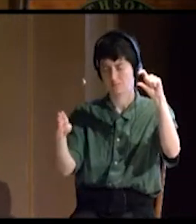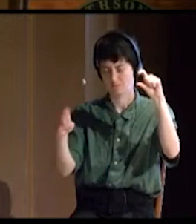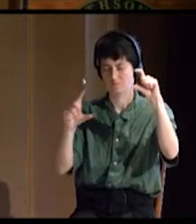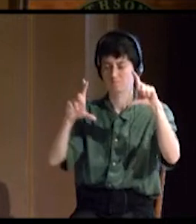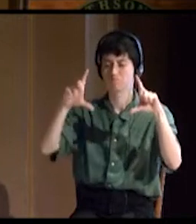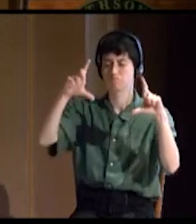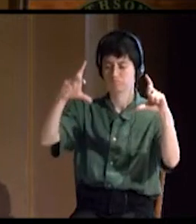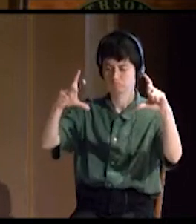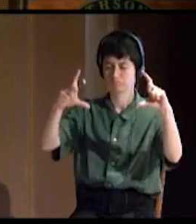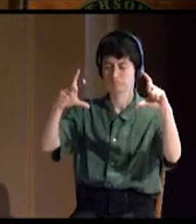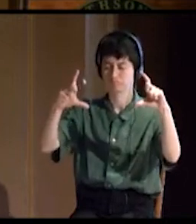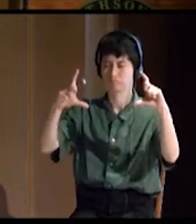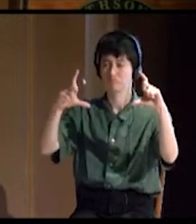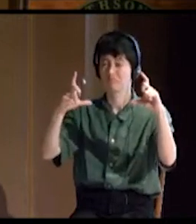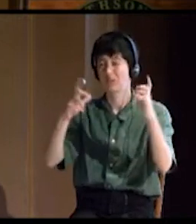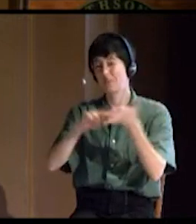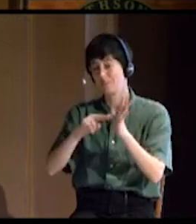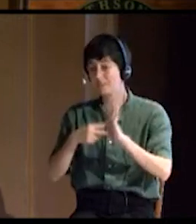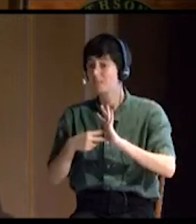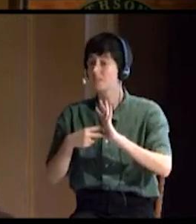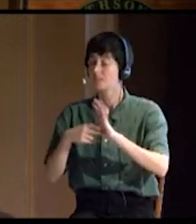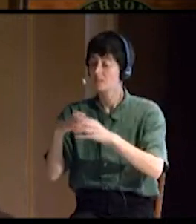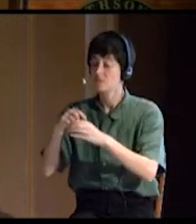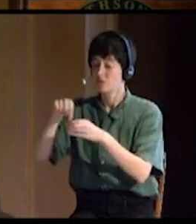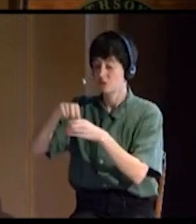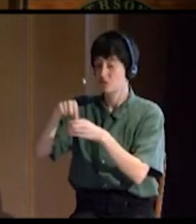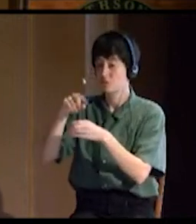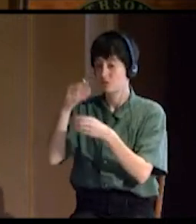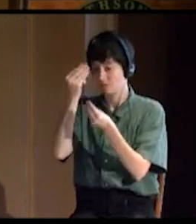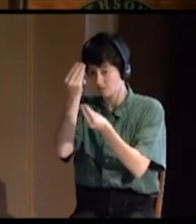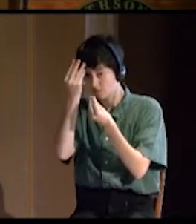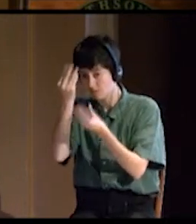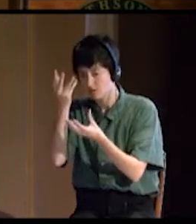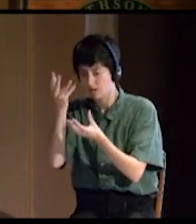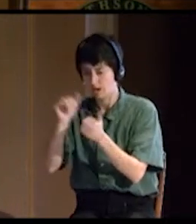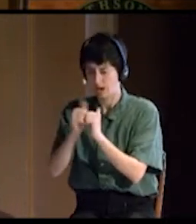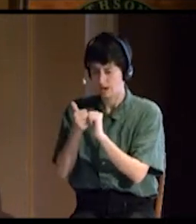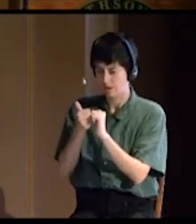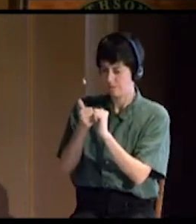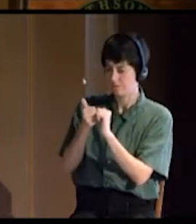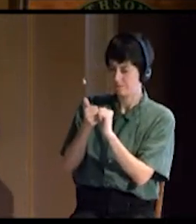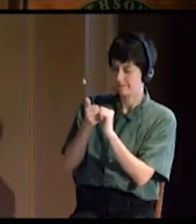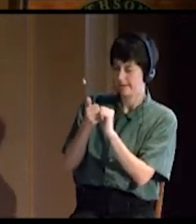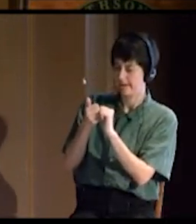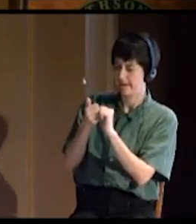So essentially, the nuclear data are showing us that these groups are defined by their tropical versus temperate status.